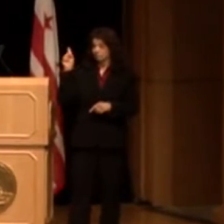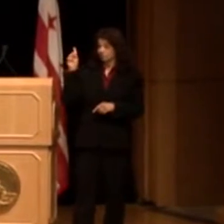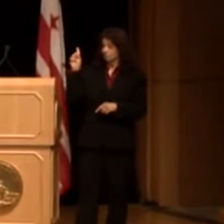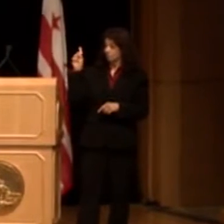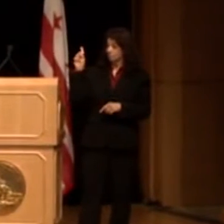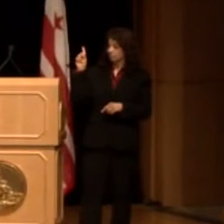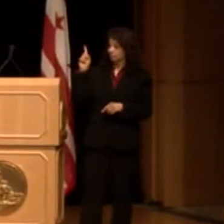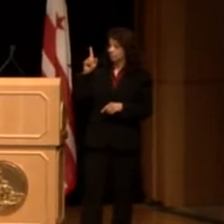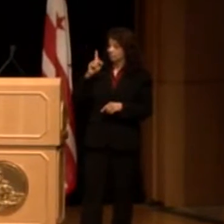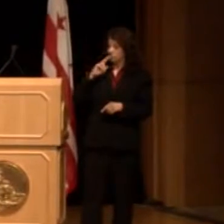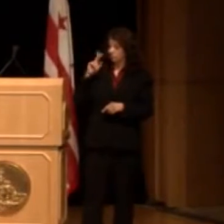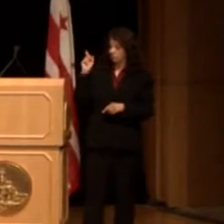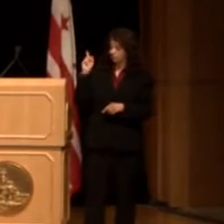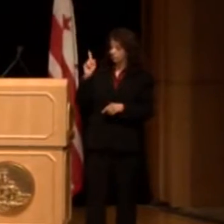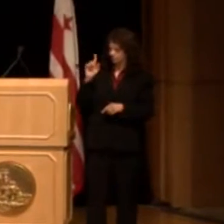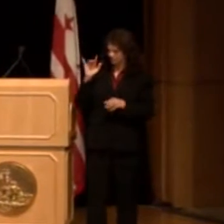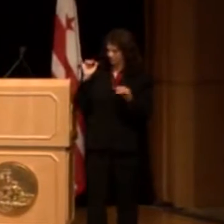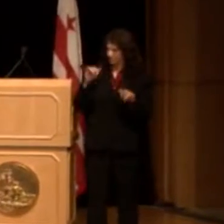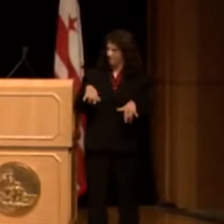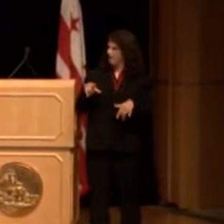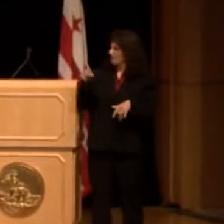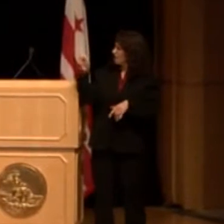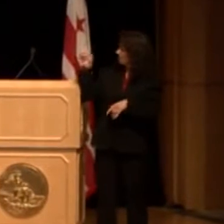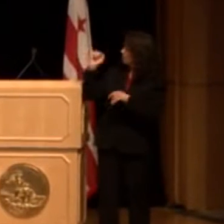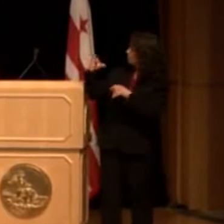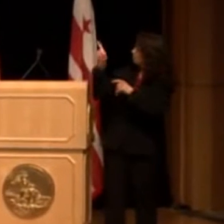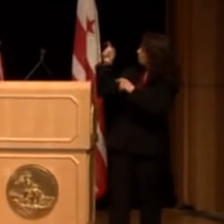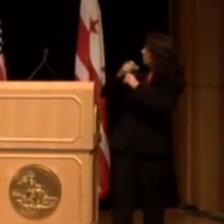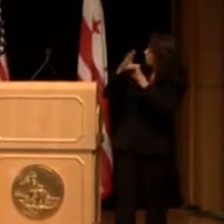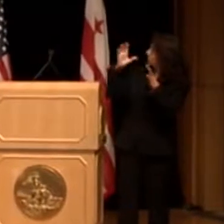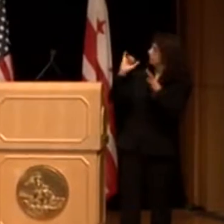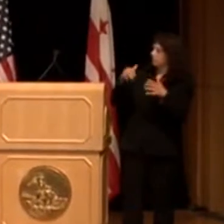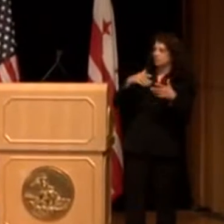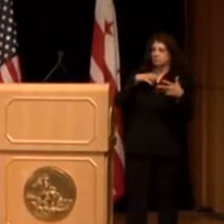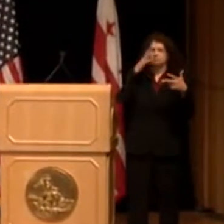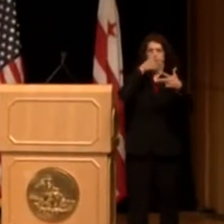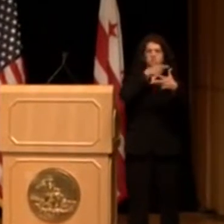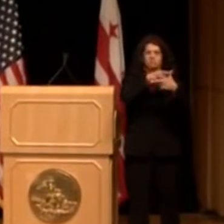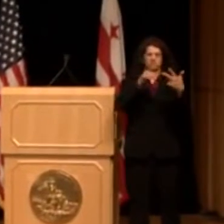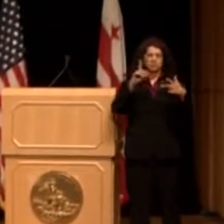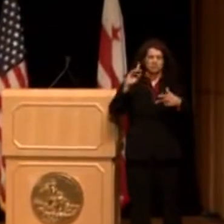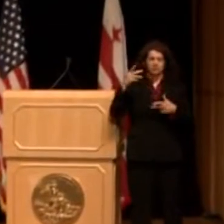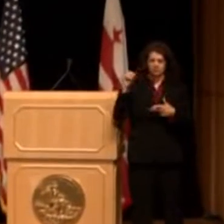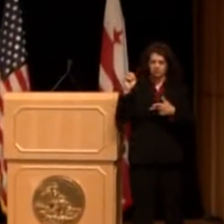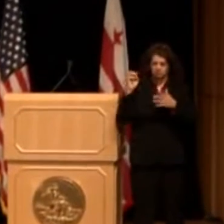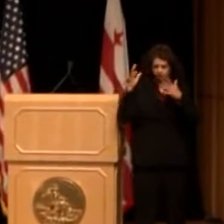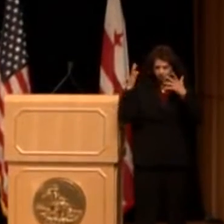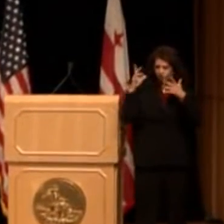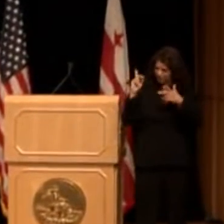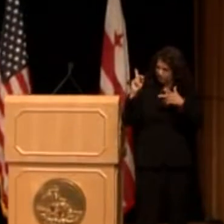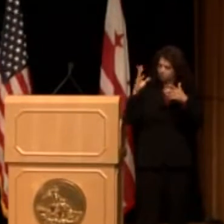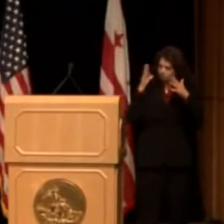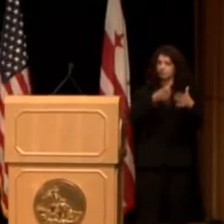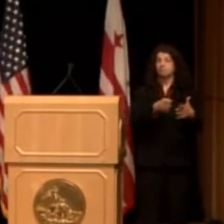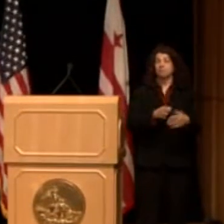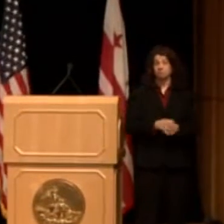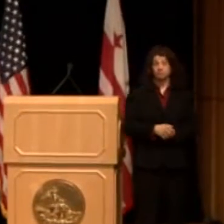EXAMPLE OF ALL THREE OF THOSE OPPORTUNITIES THAT WE CAN TAKE ADVANTAGE OF. LAST YEAR WE WERE ABLE TO